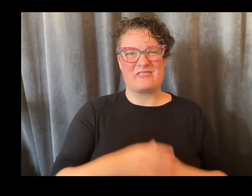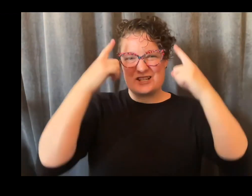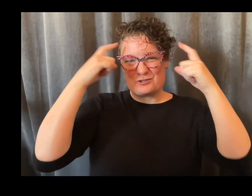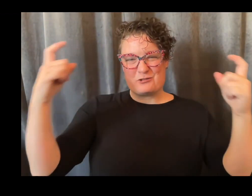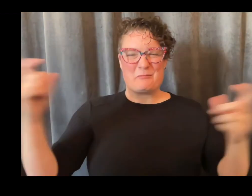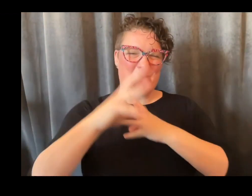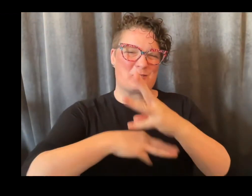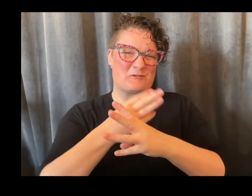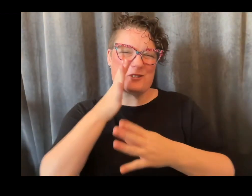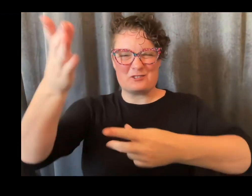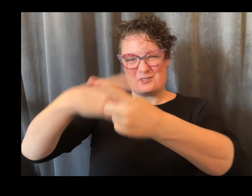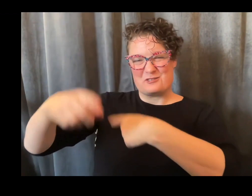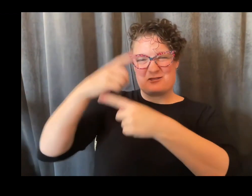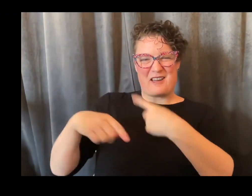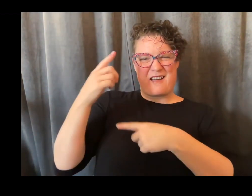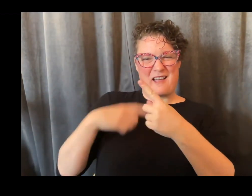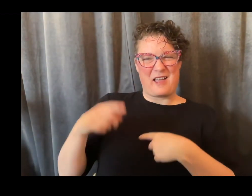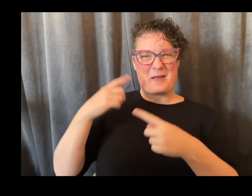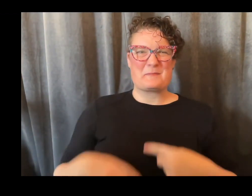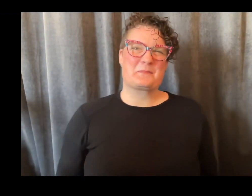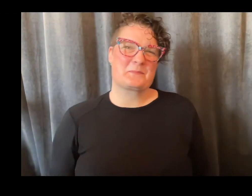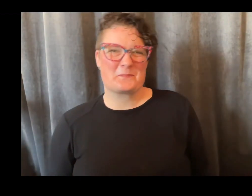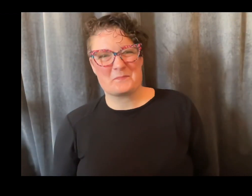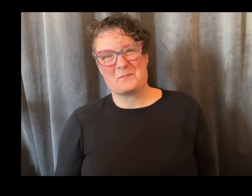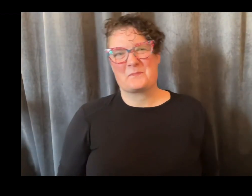Dreaming the World to Come.